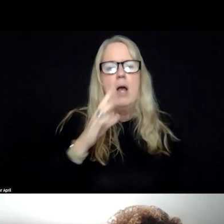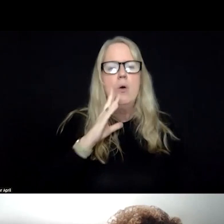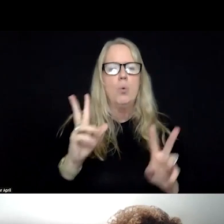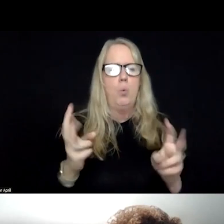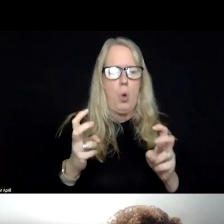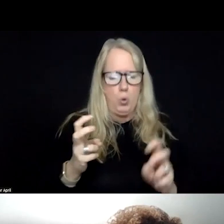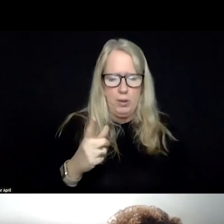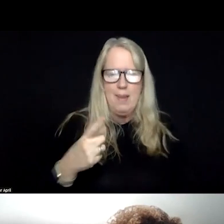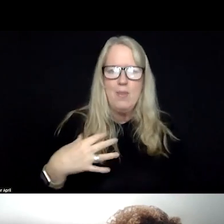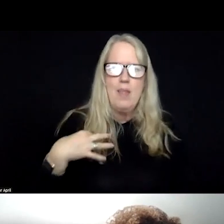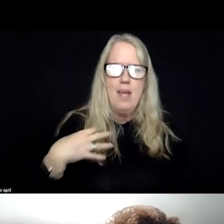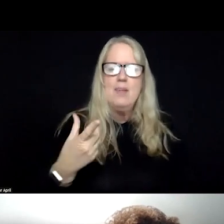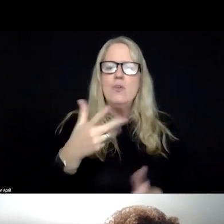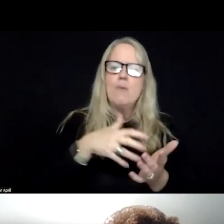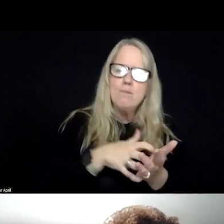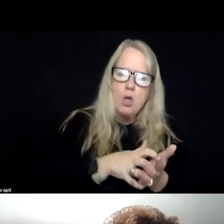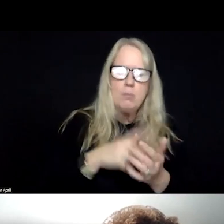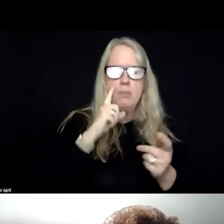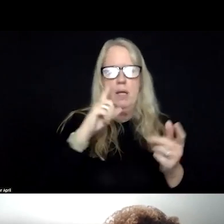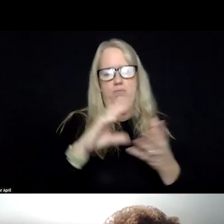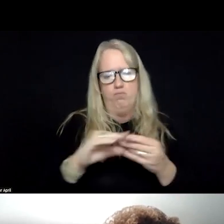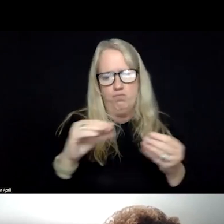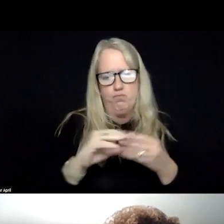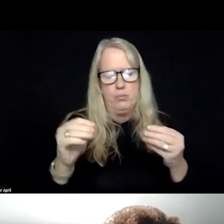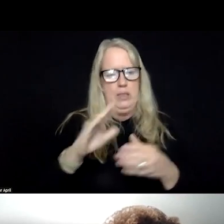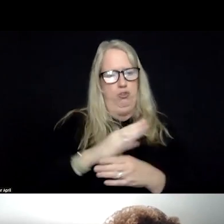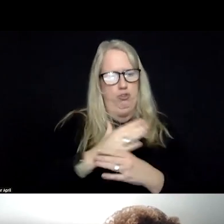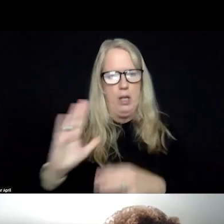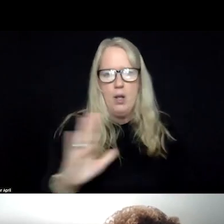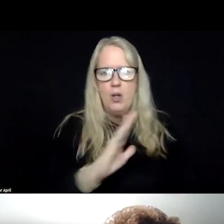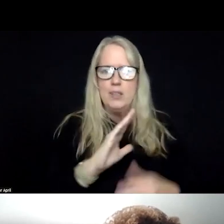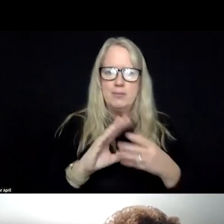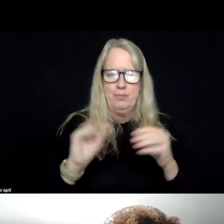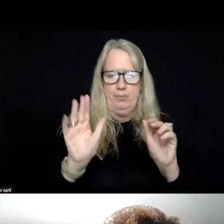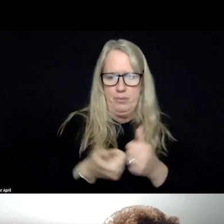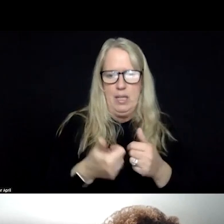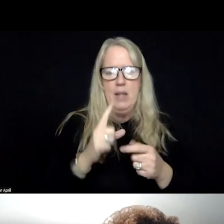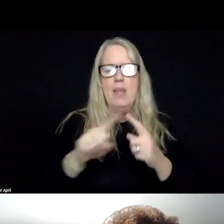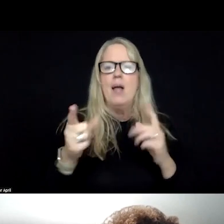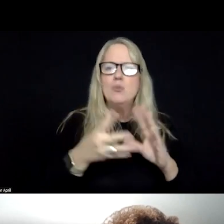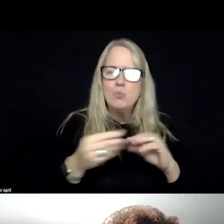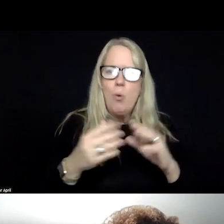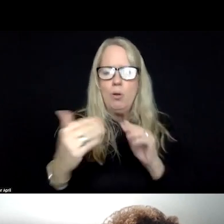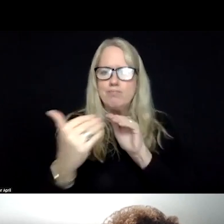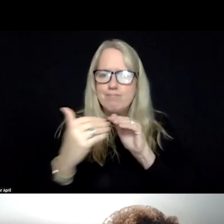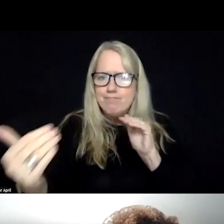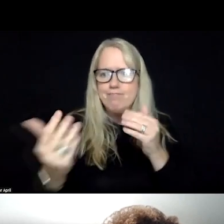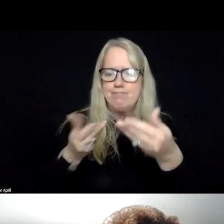A VULNERABILITY IN SHARING AND HAVING IT REFLECTED BACK TO YOU